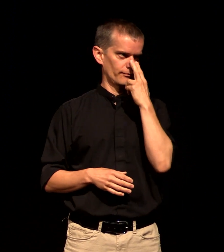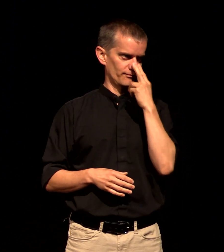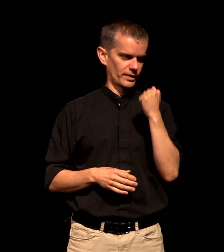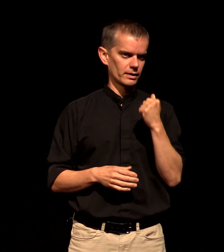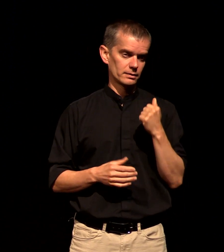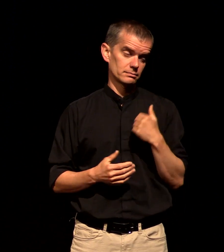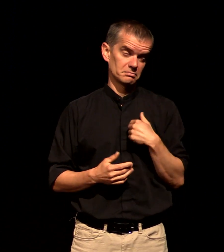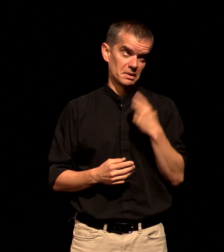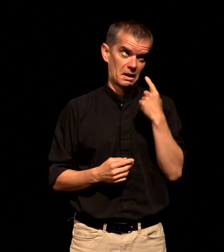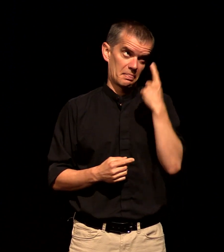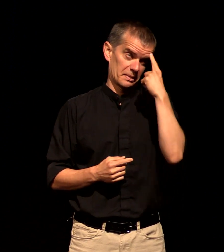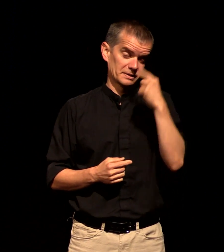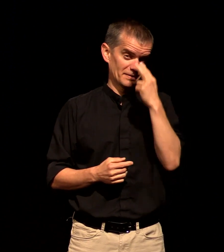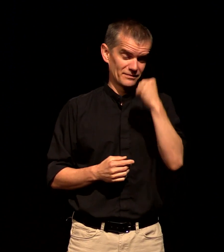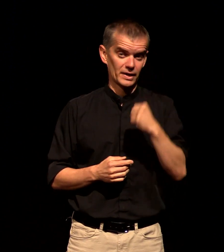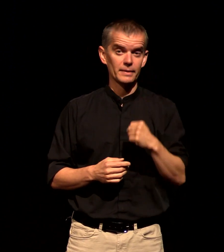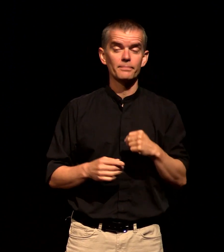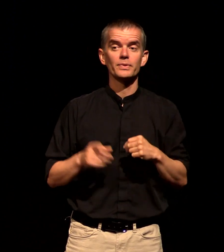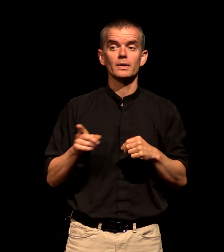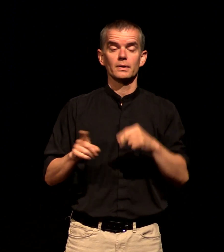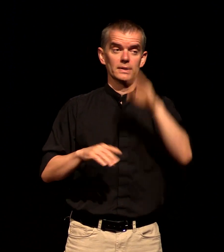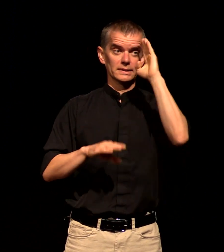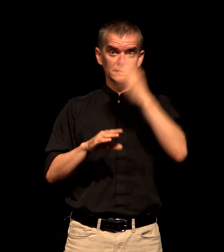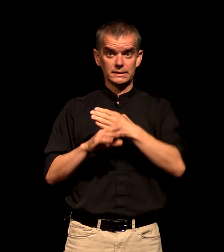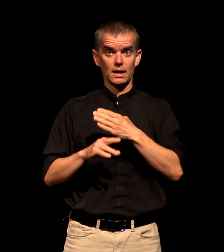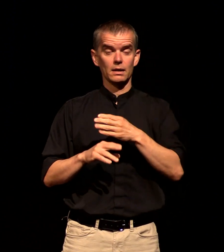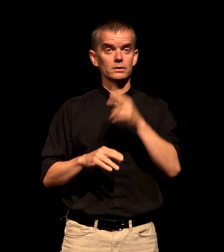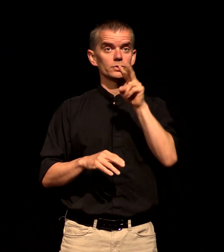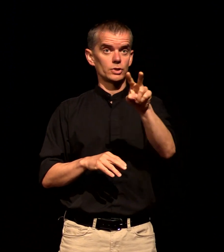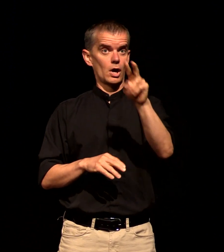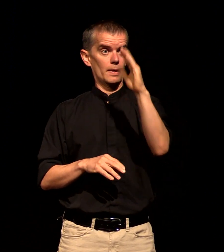funny is that he had caught his reflection in the mirror. And he